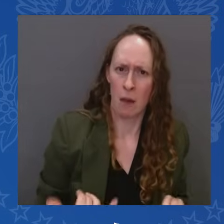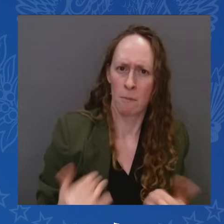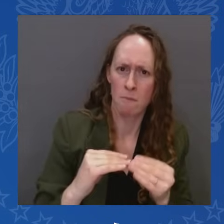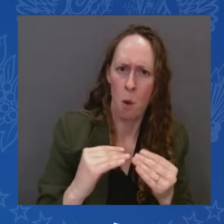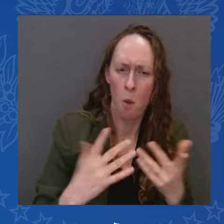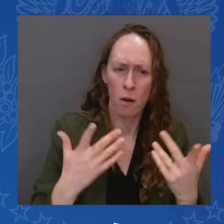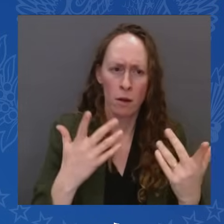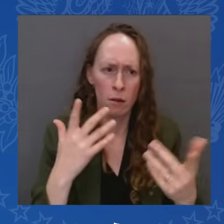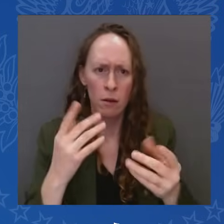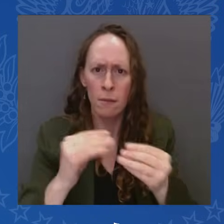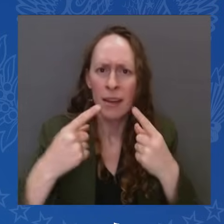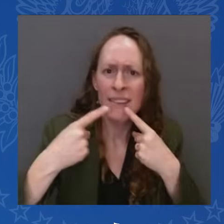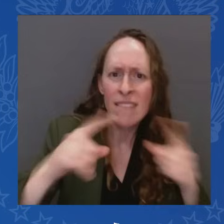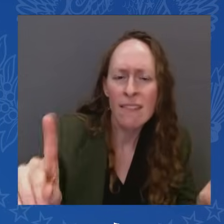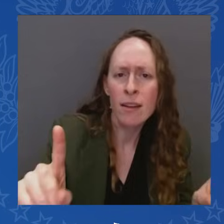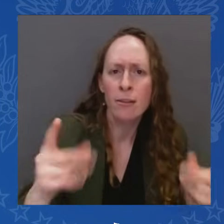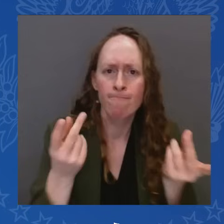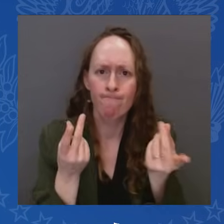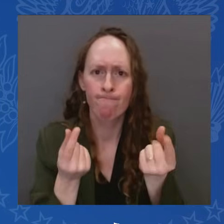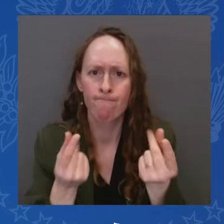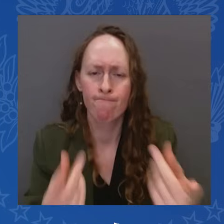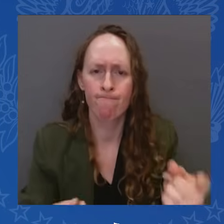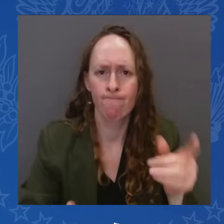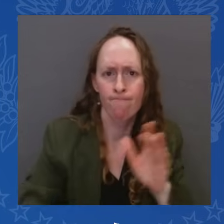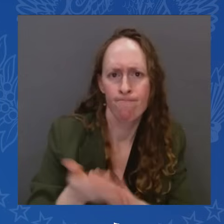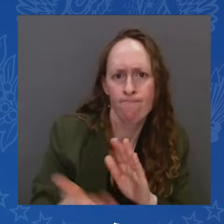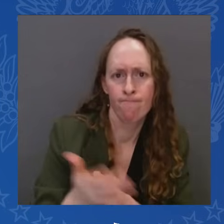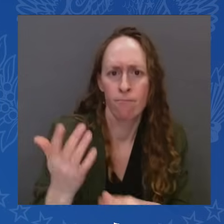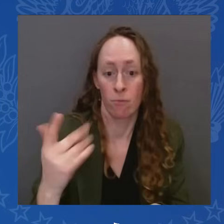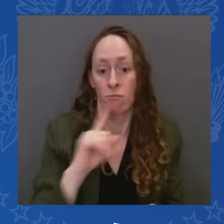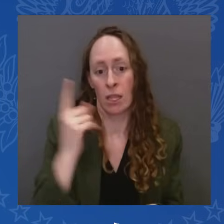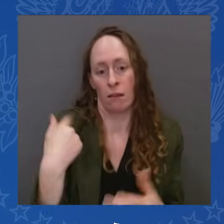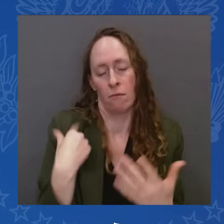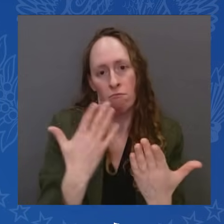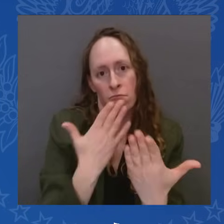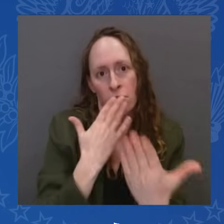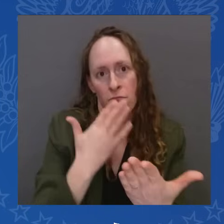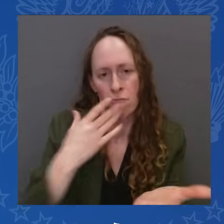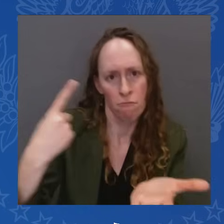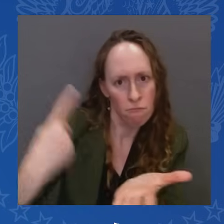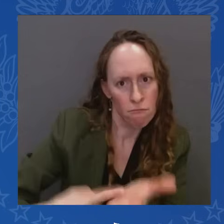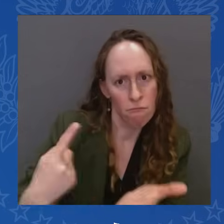for this important initiative we started with you. Together, Ukraine and America